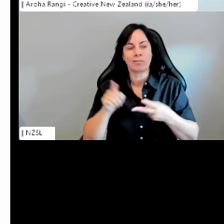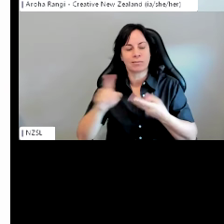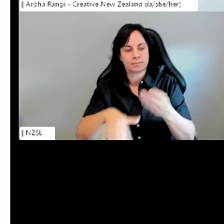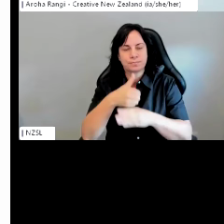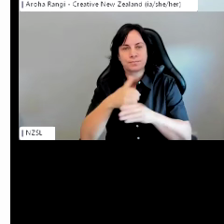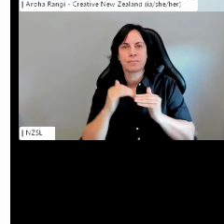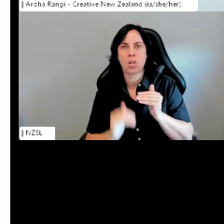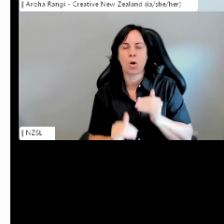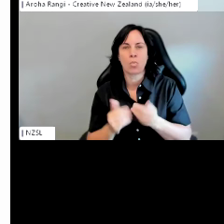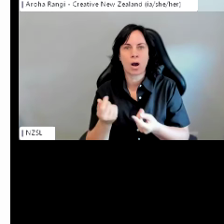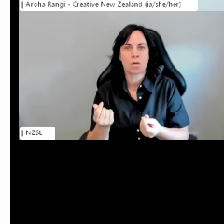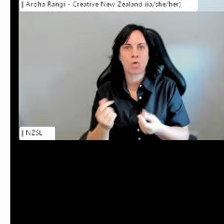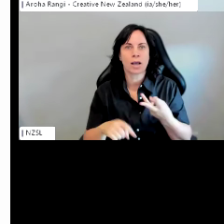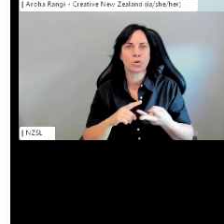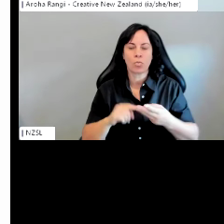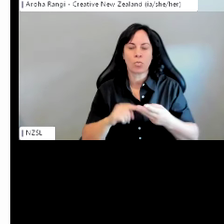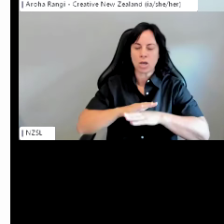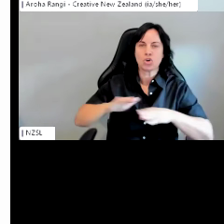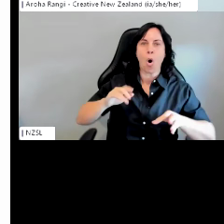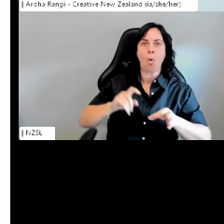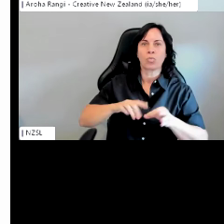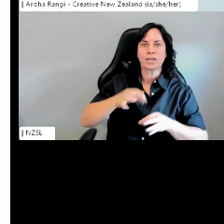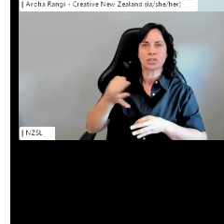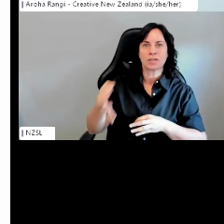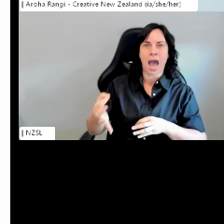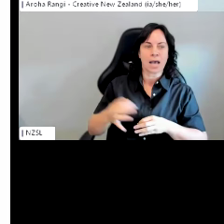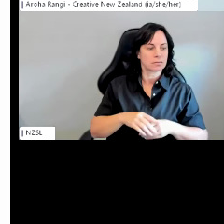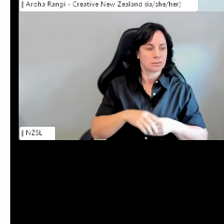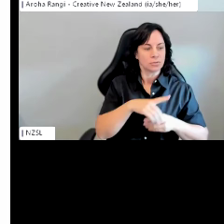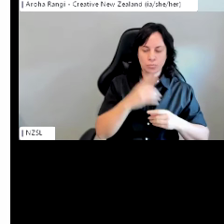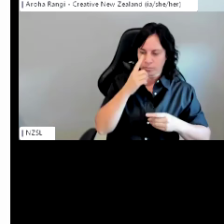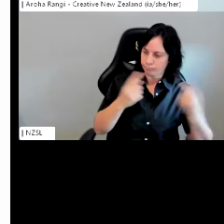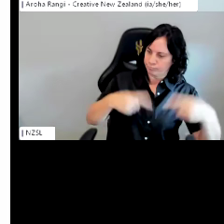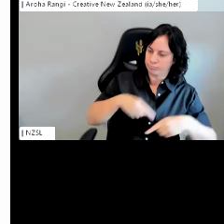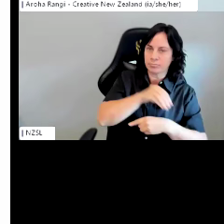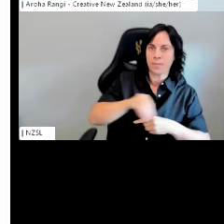doing no questions asked. You don't have to prove that you're uh you know, you've got some kind of